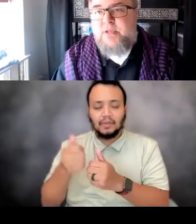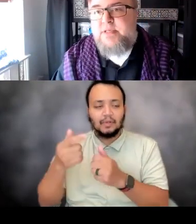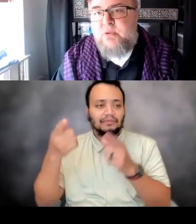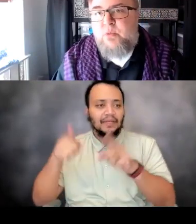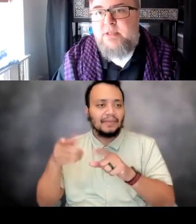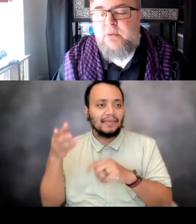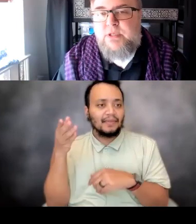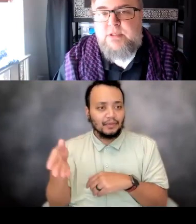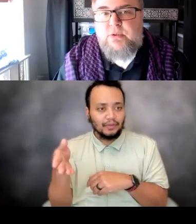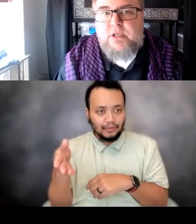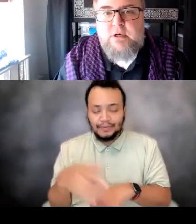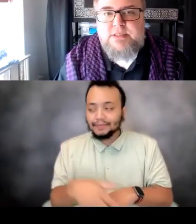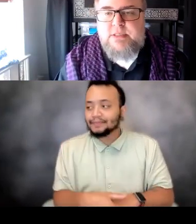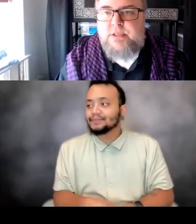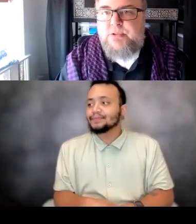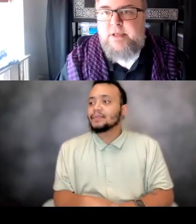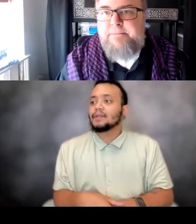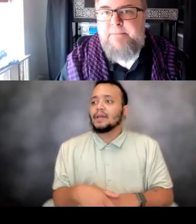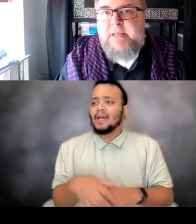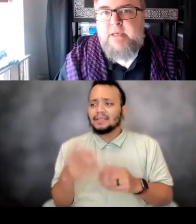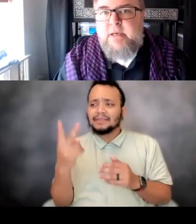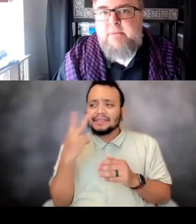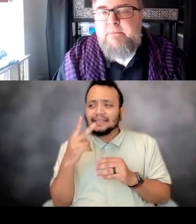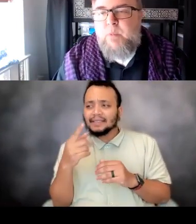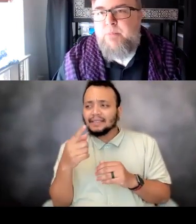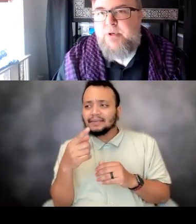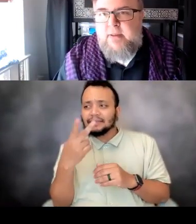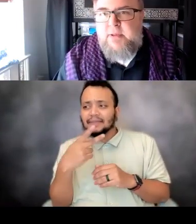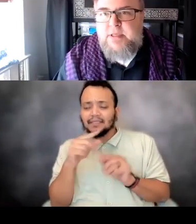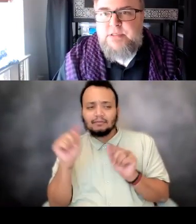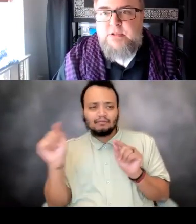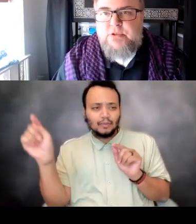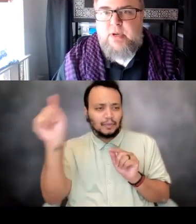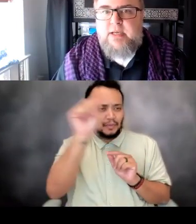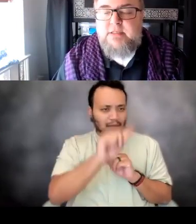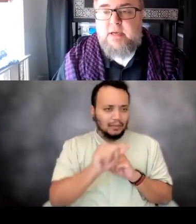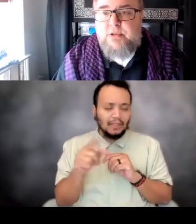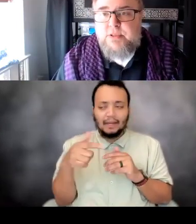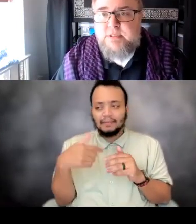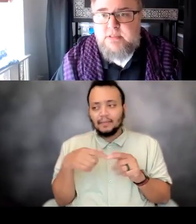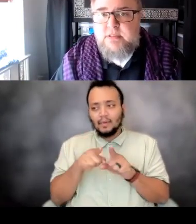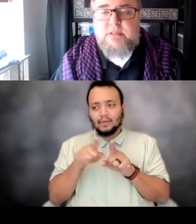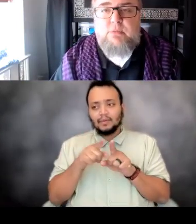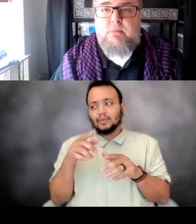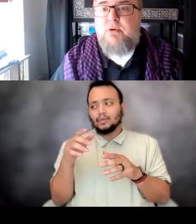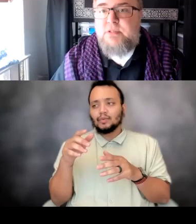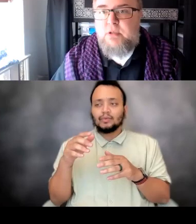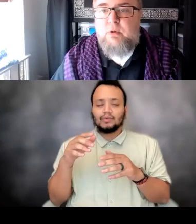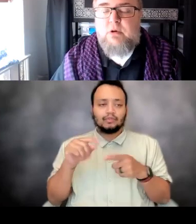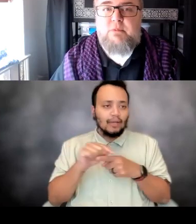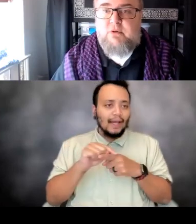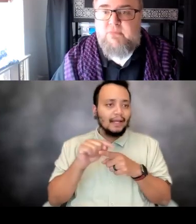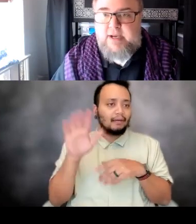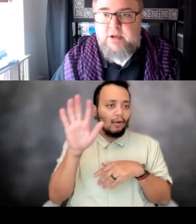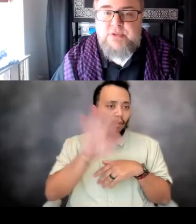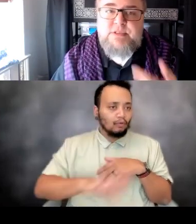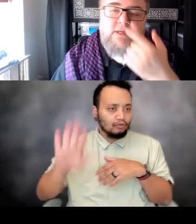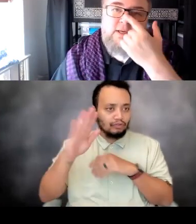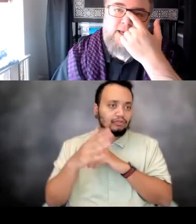as well as the work that we do across the country. We predominantly do training and technical assistance. So we mostly work with providers